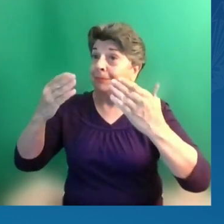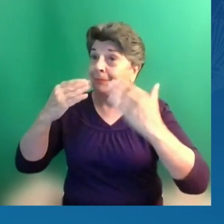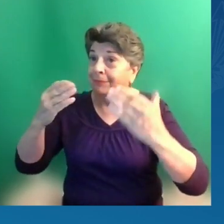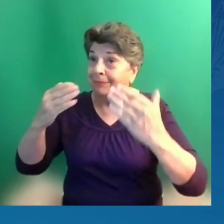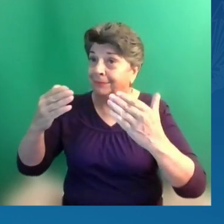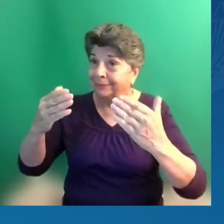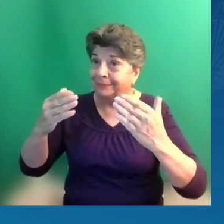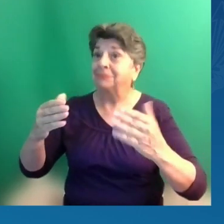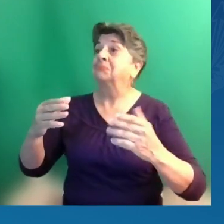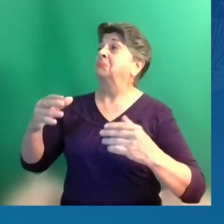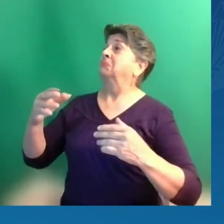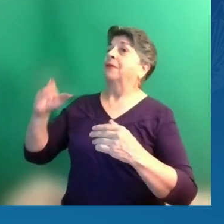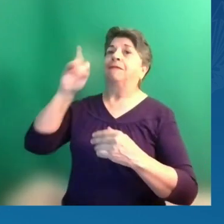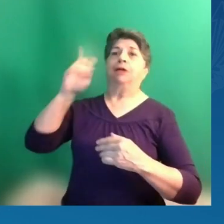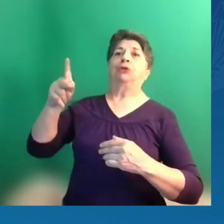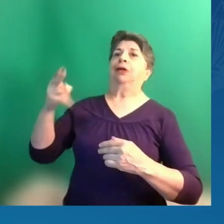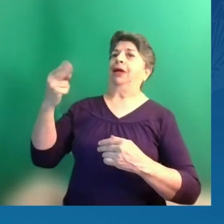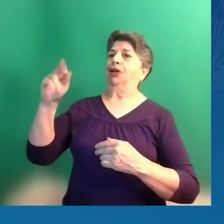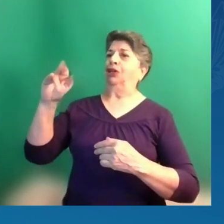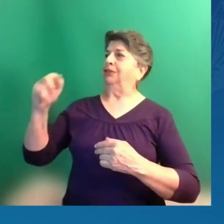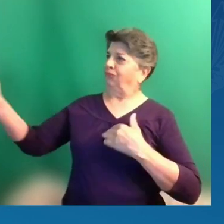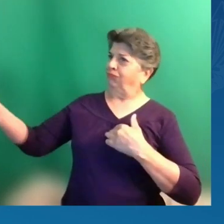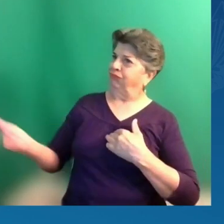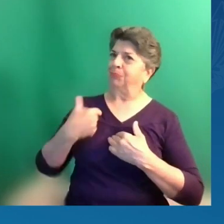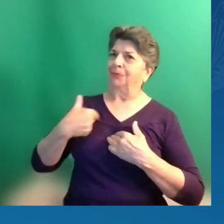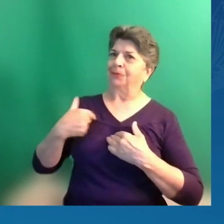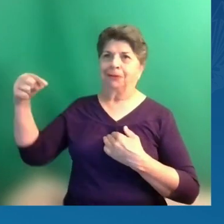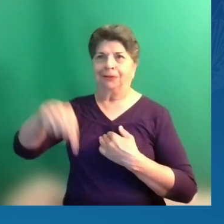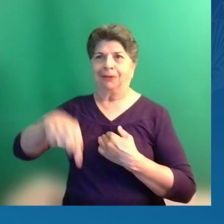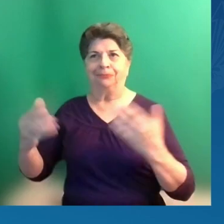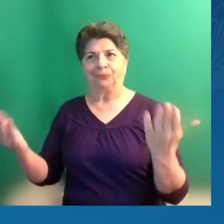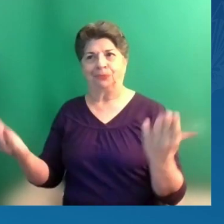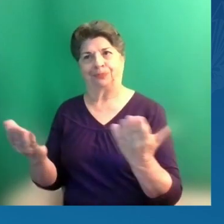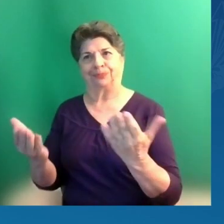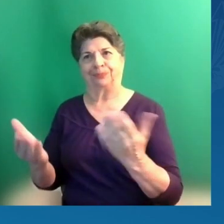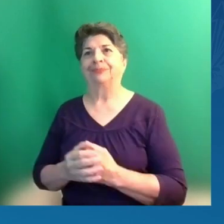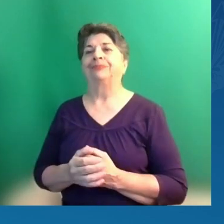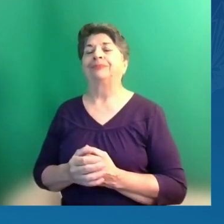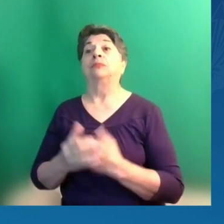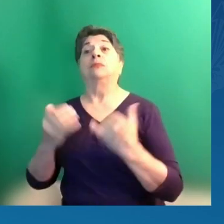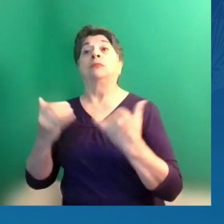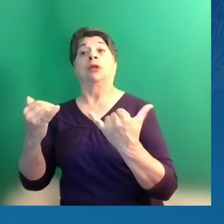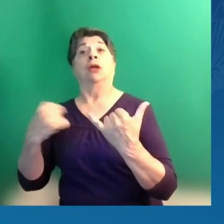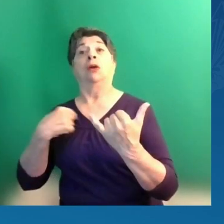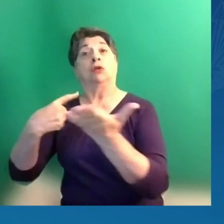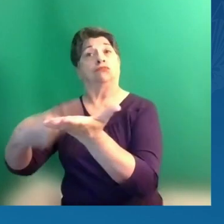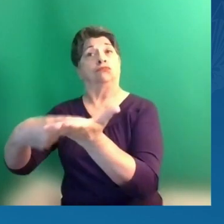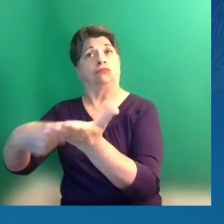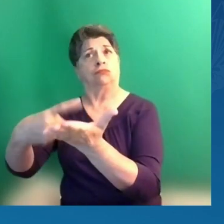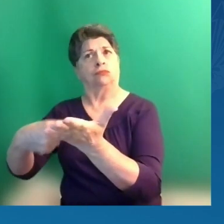and to be part of today's discussion, one that is focused on U.S. government efforts to promote water security.